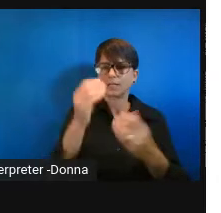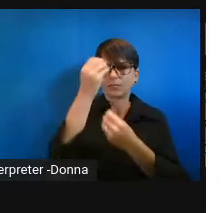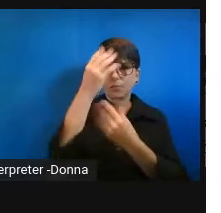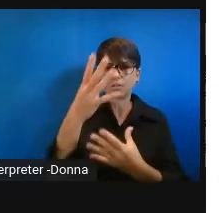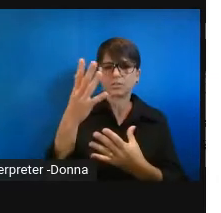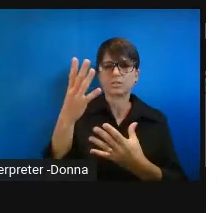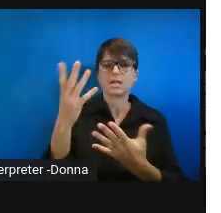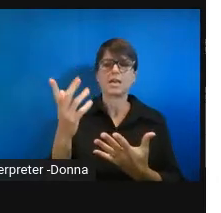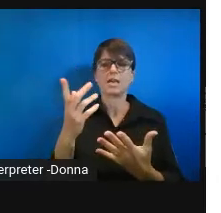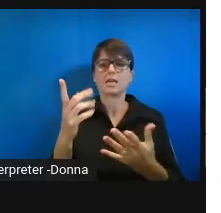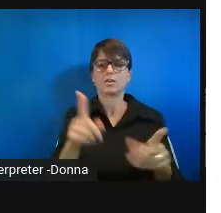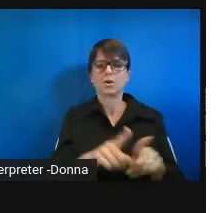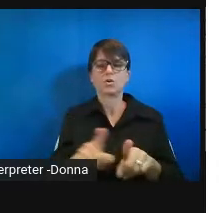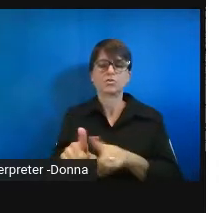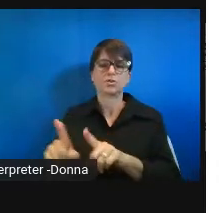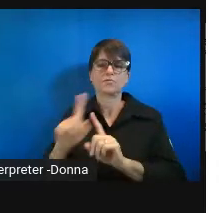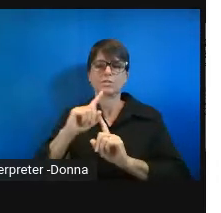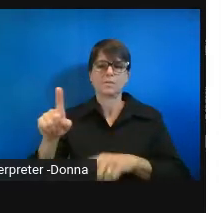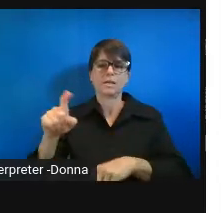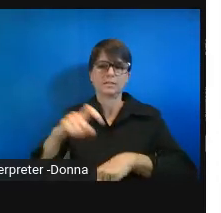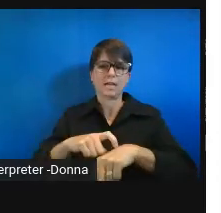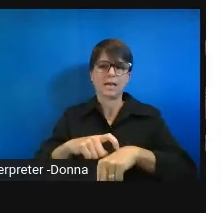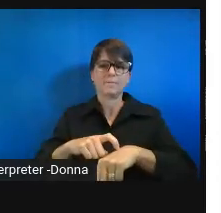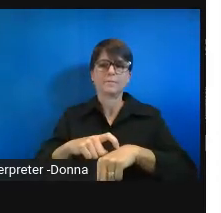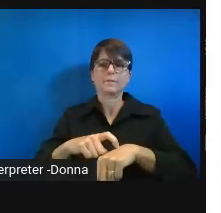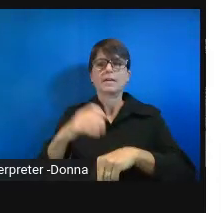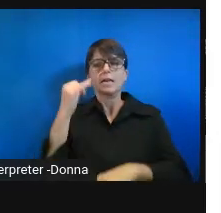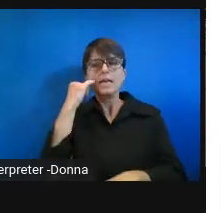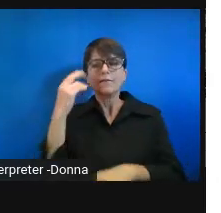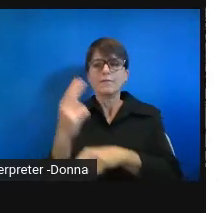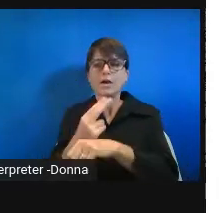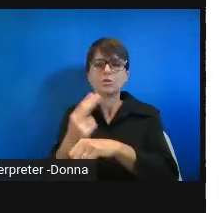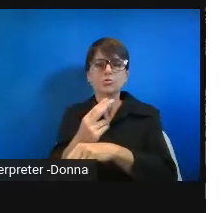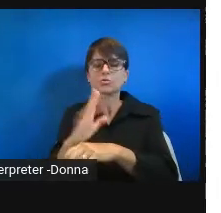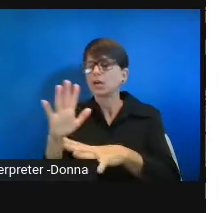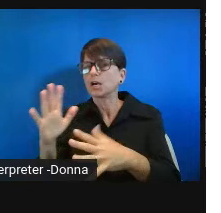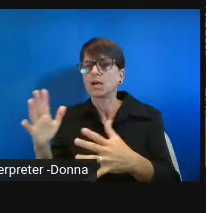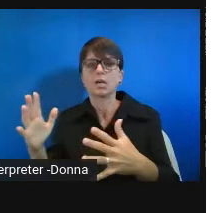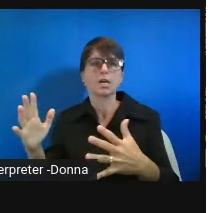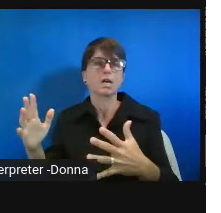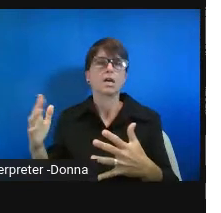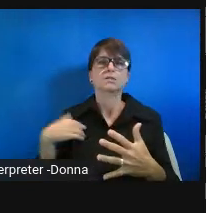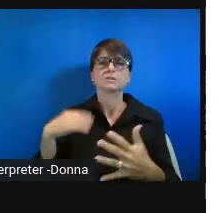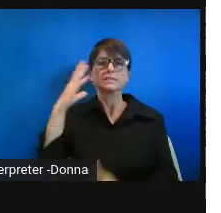It's also good practice to provide information about any known limitation